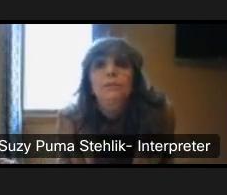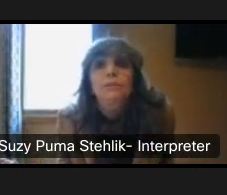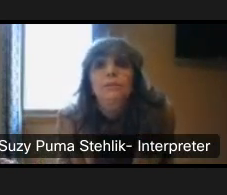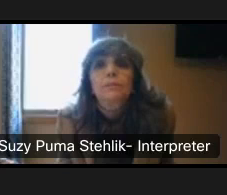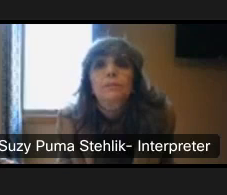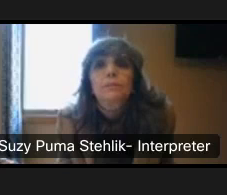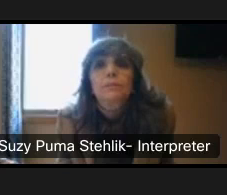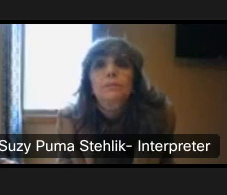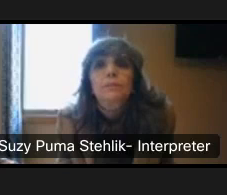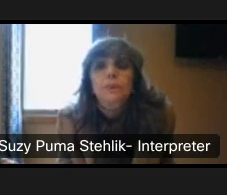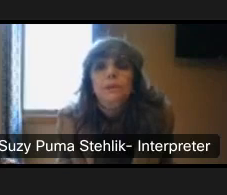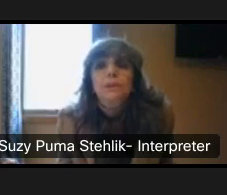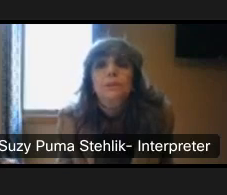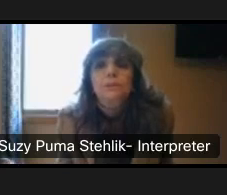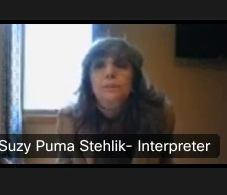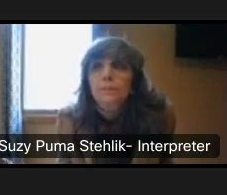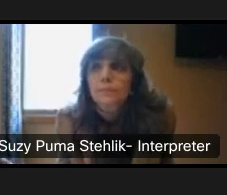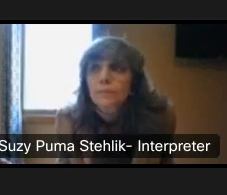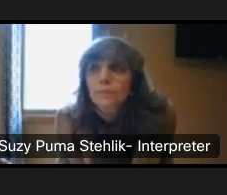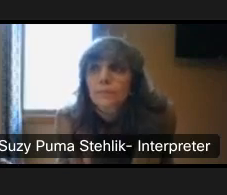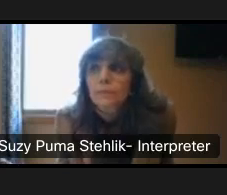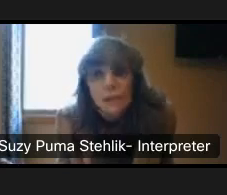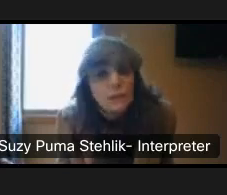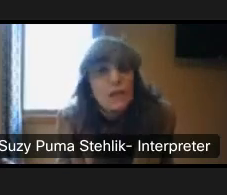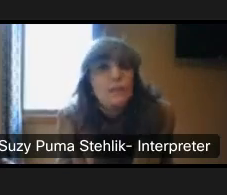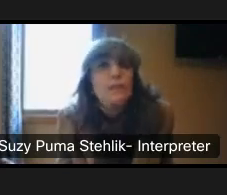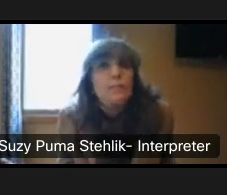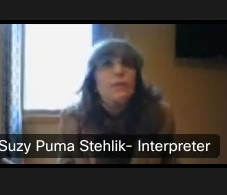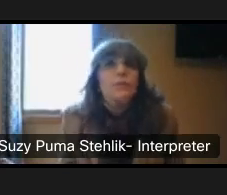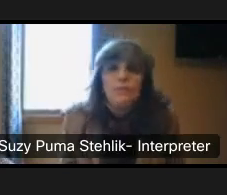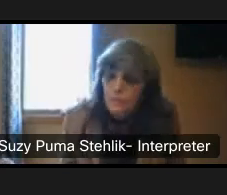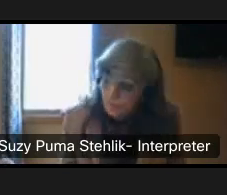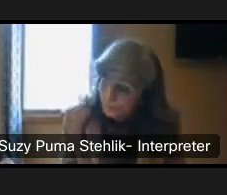See, the per hour? Yes, it has a separate entrance.